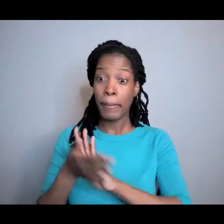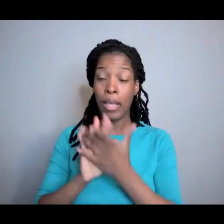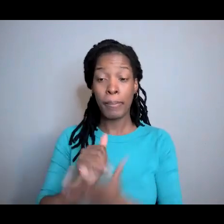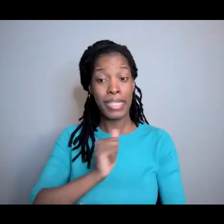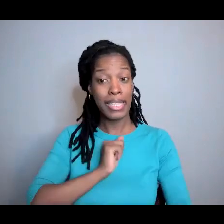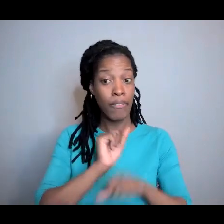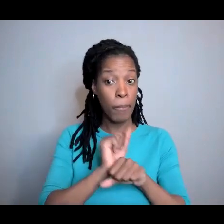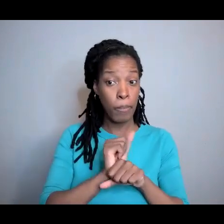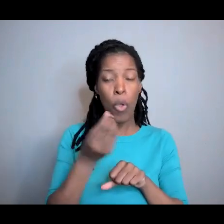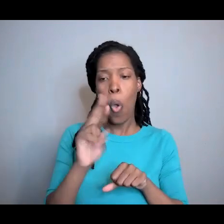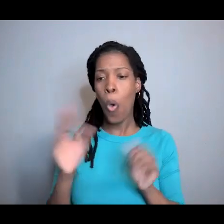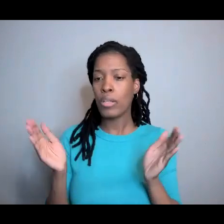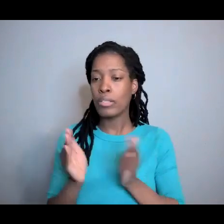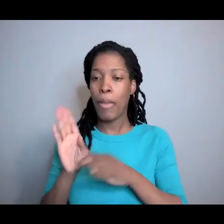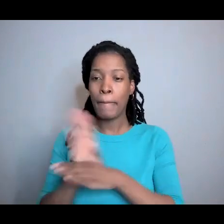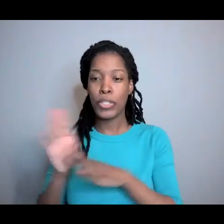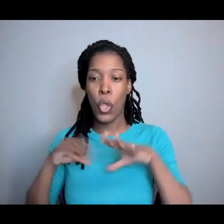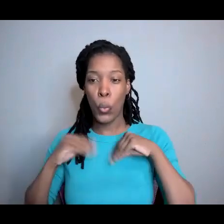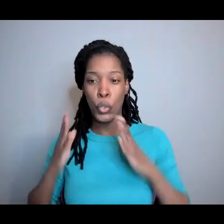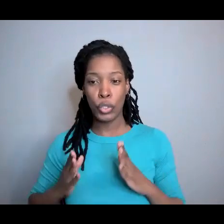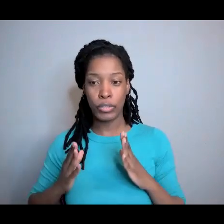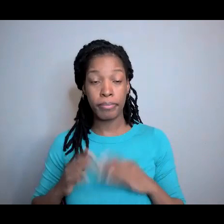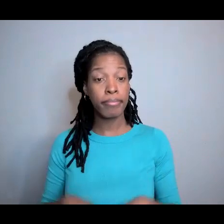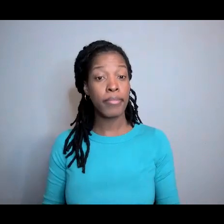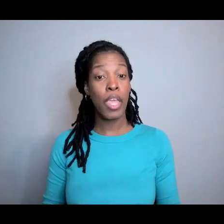I'm joined by my incredible colleague, Ciara Ladroma.